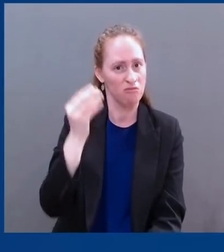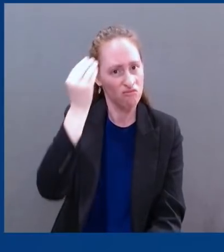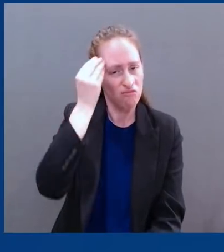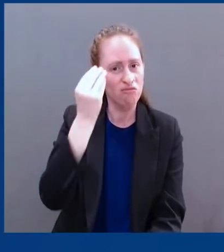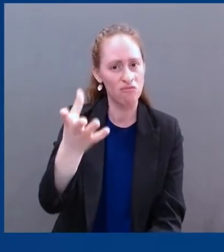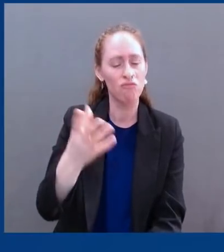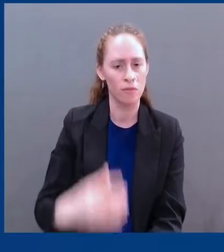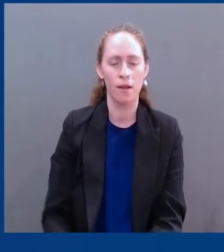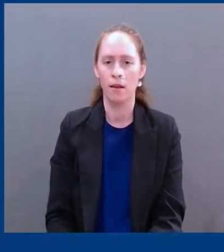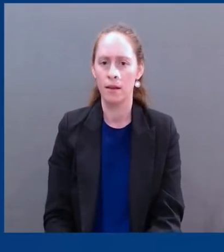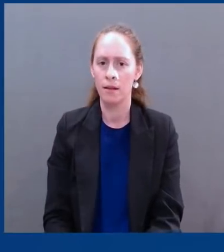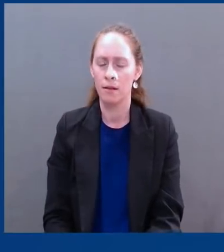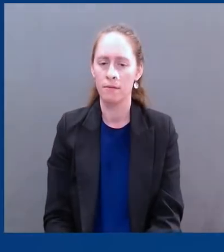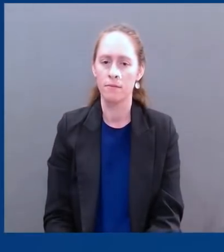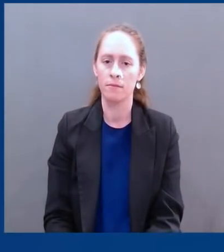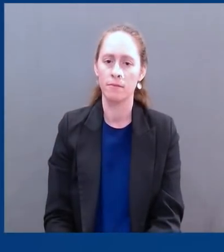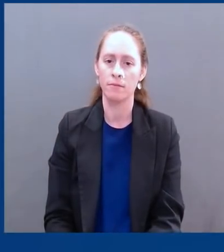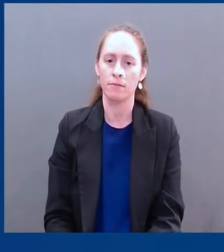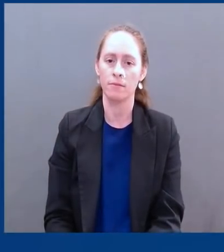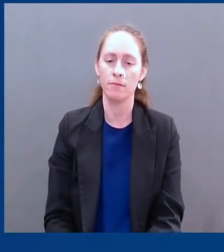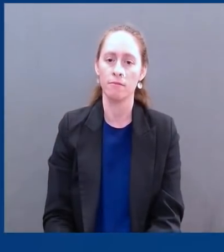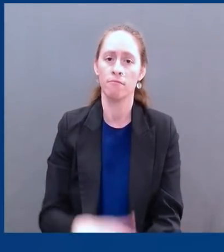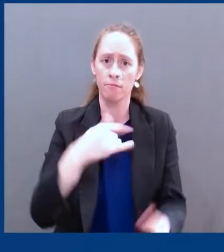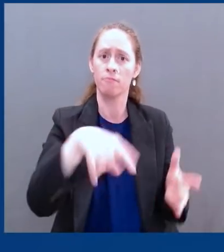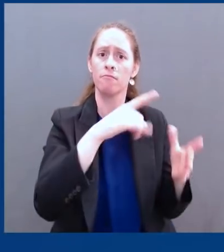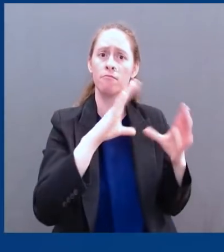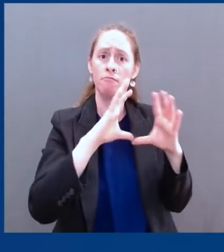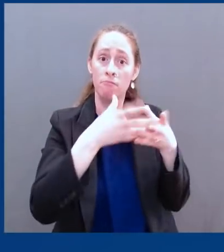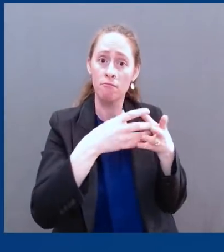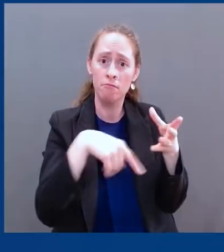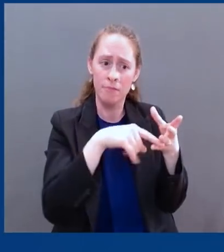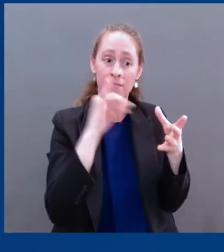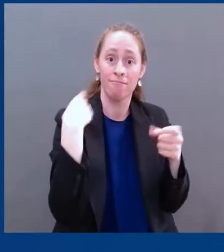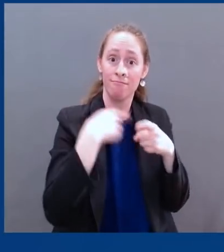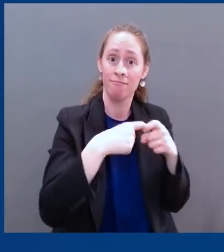including Hispanics compared to whites. So, we've done very, very well